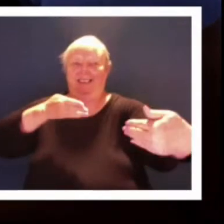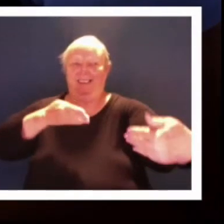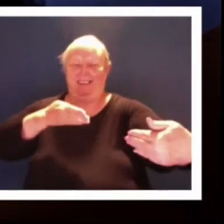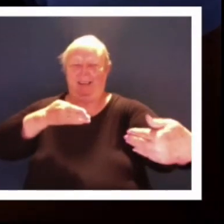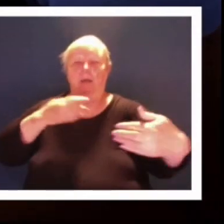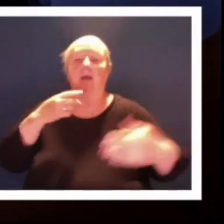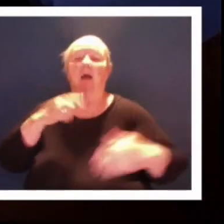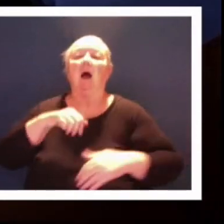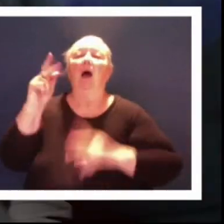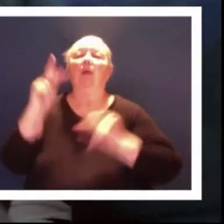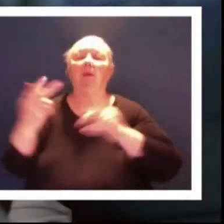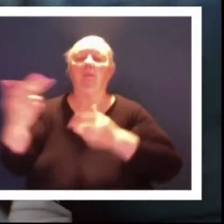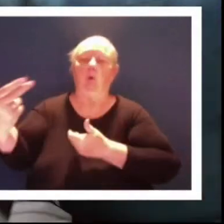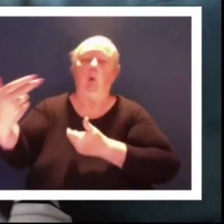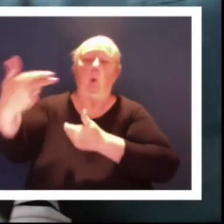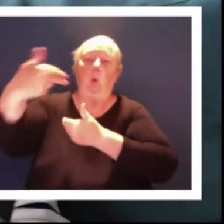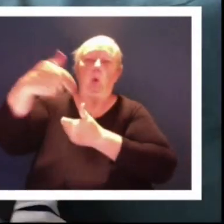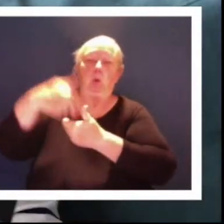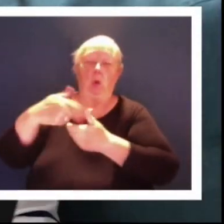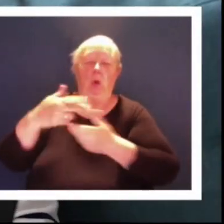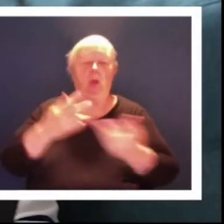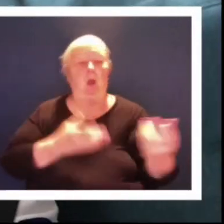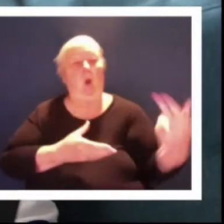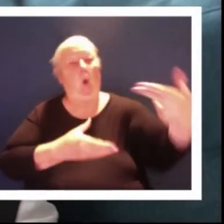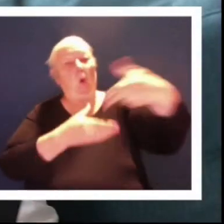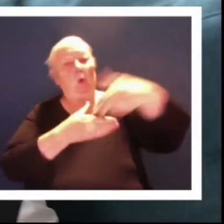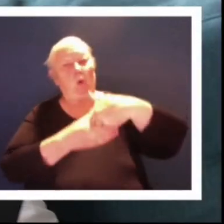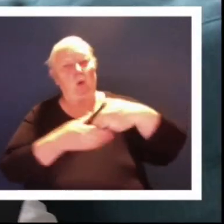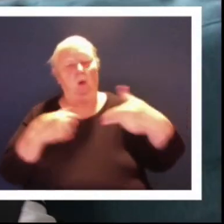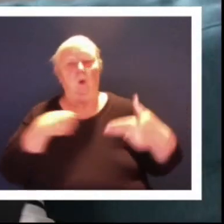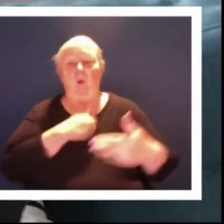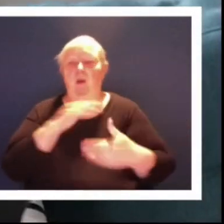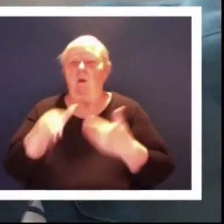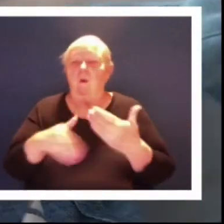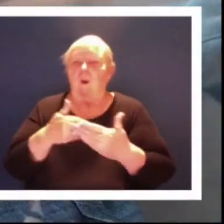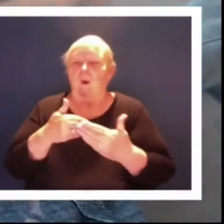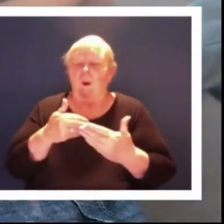We are all expectant, ready to think deeply